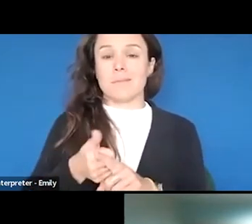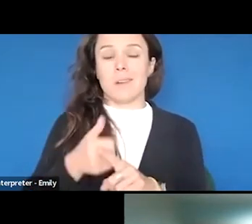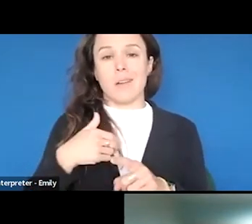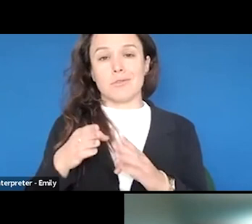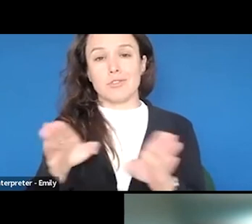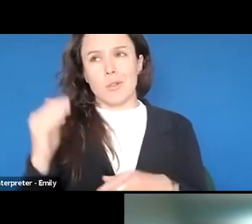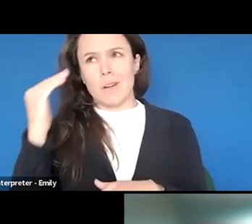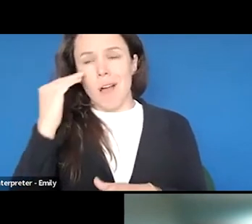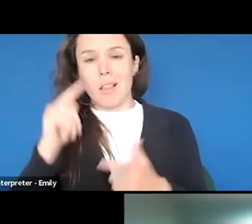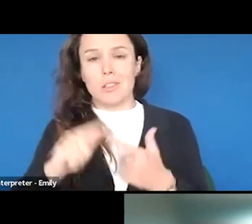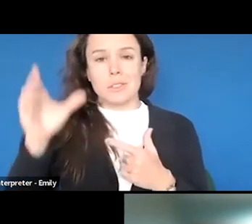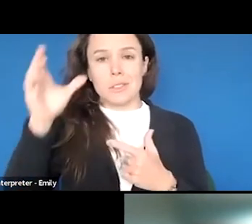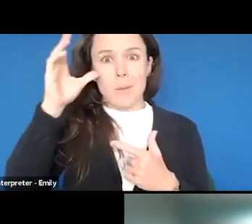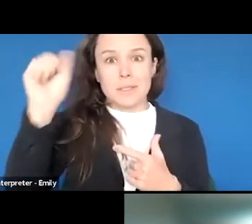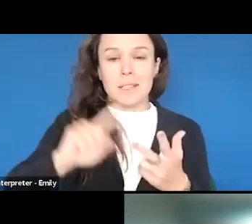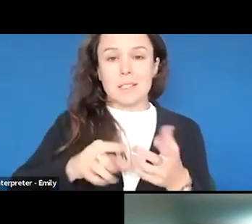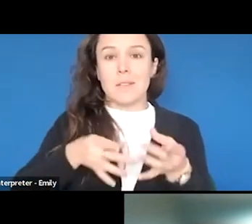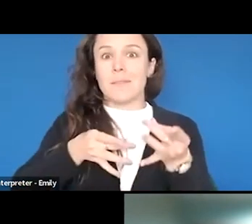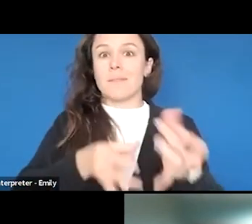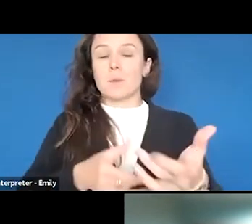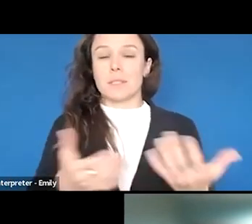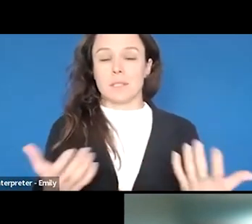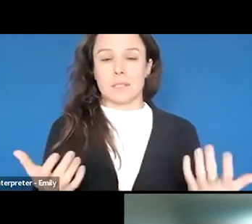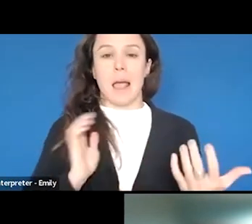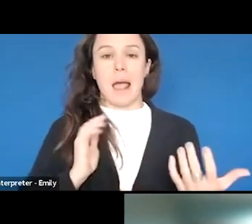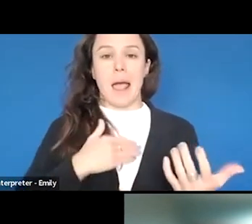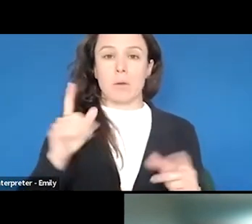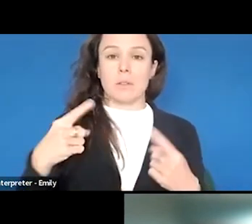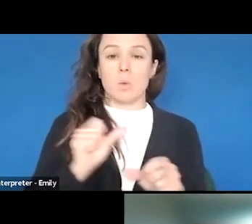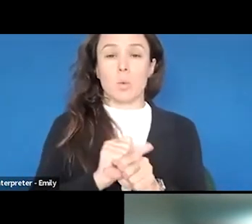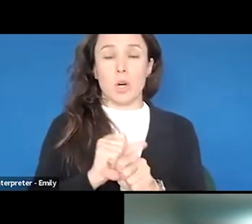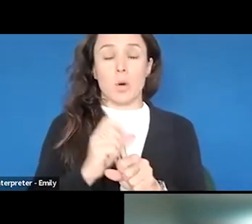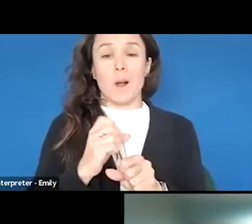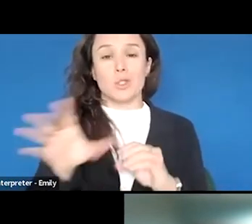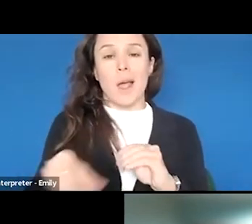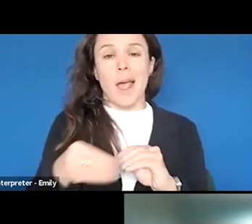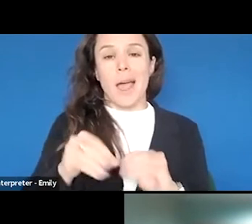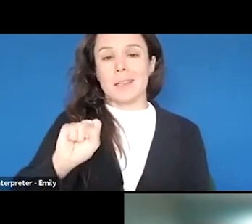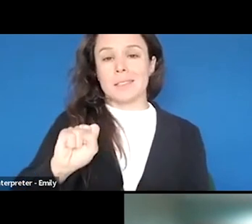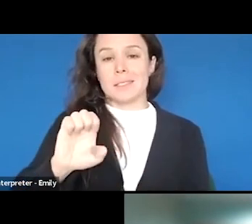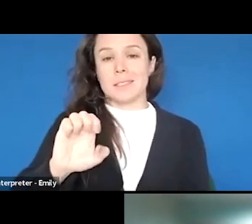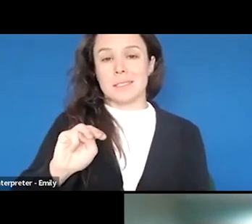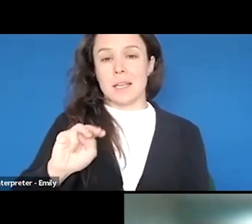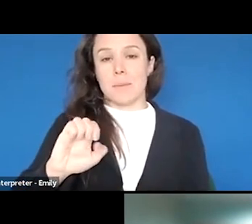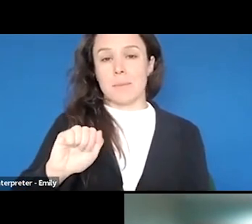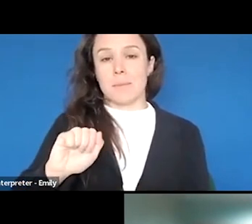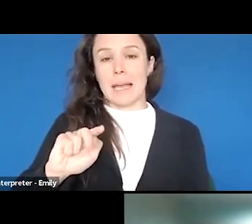fluency and the work that we have been doing is to add semantics to large language models.